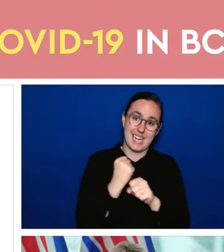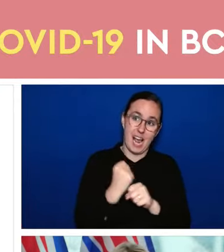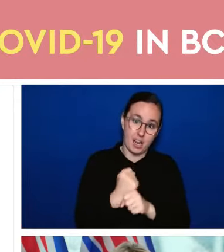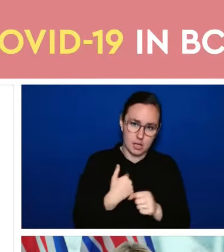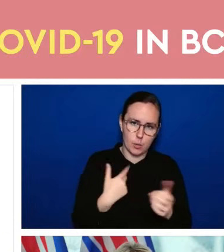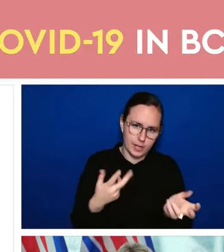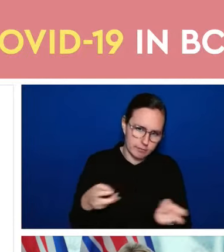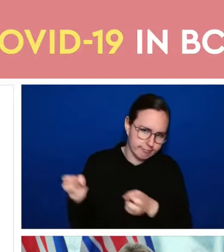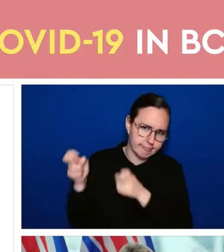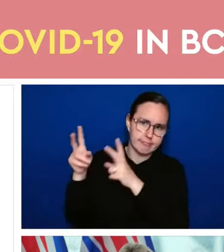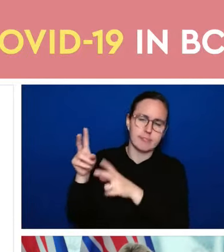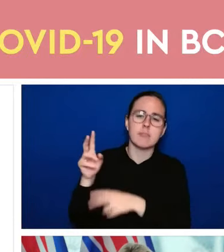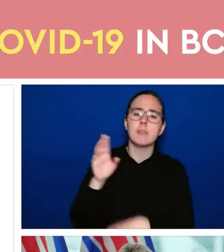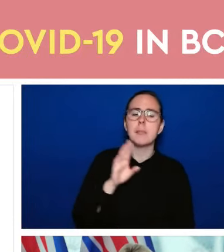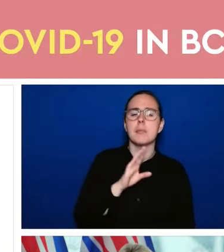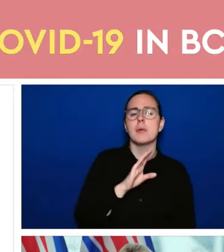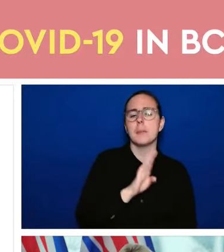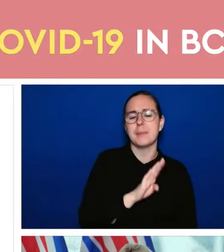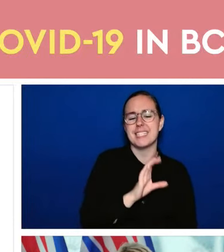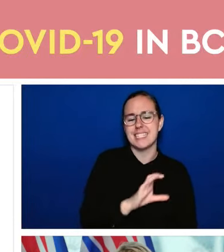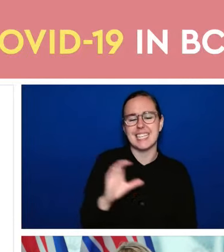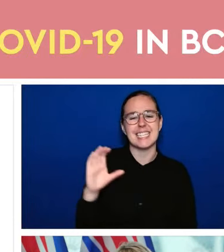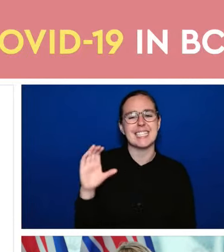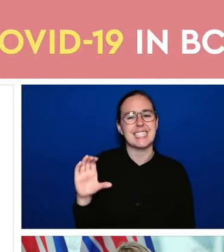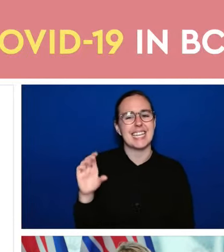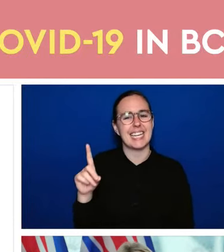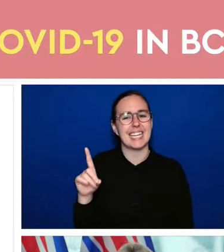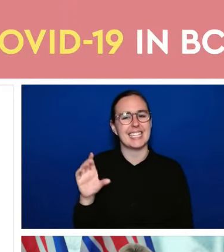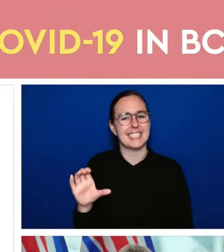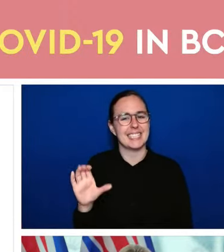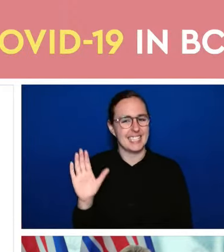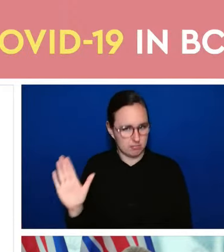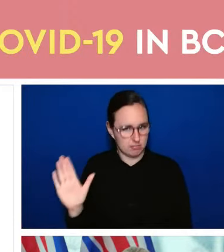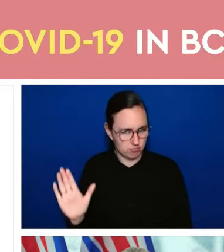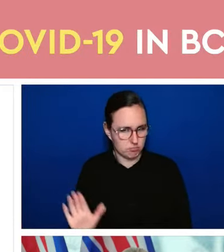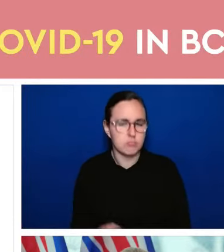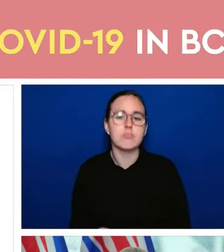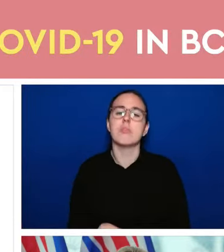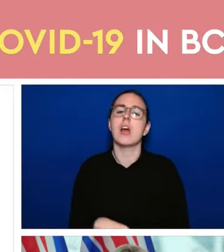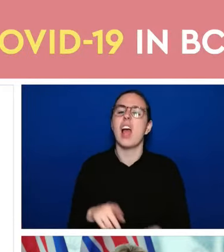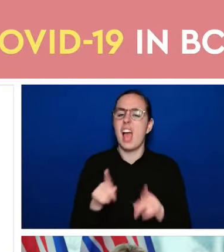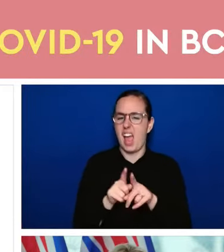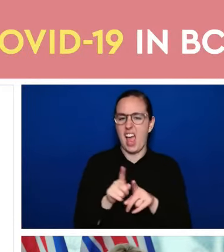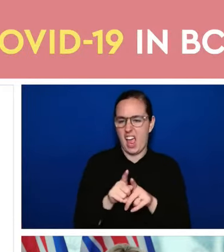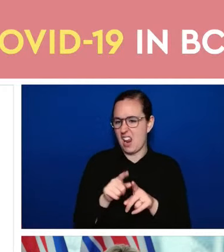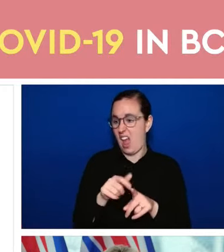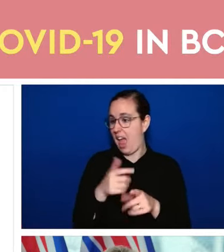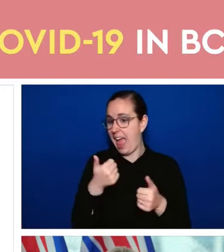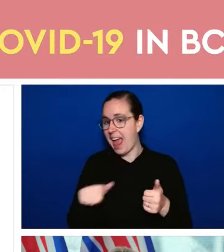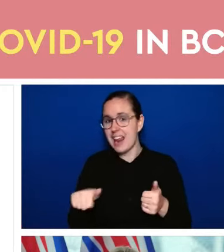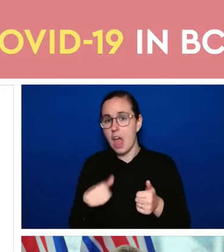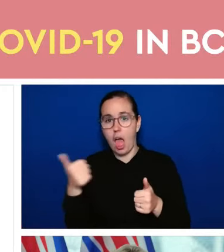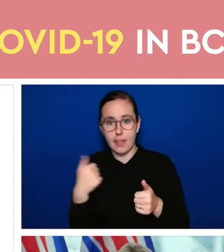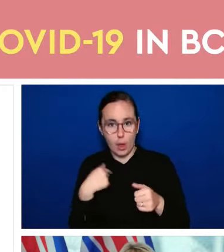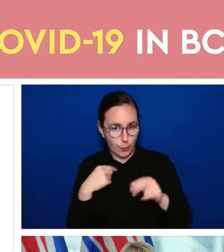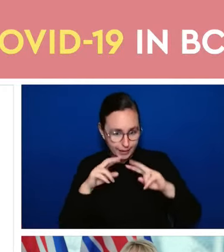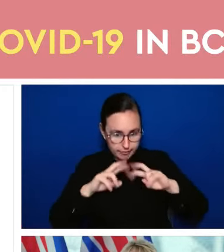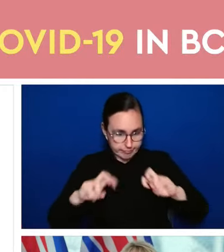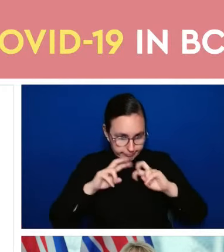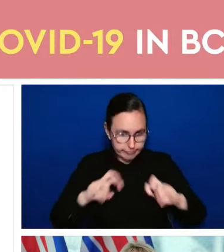pointing make more sensible for people as well. On the VC CDC